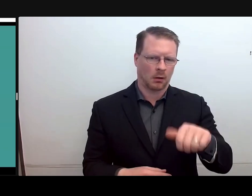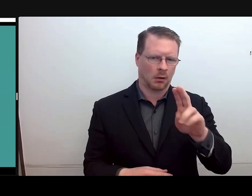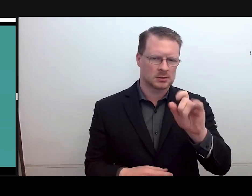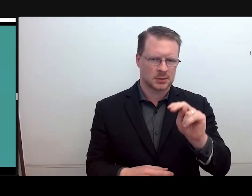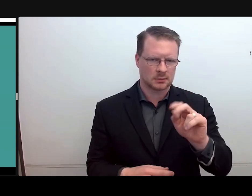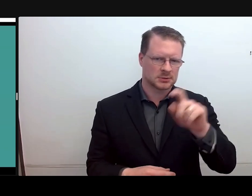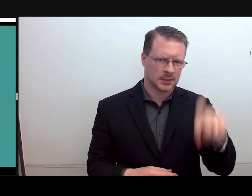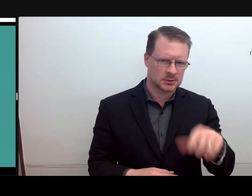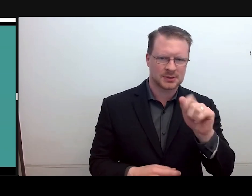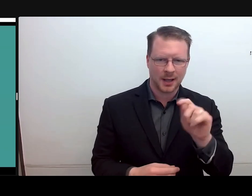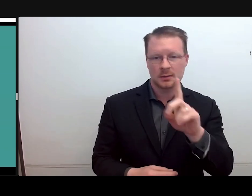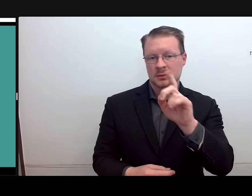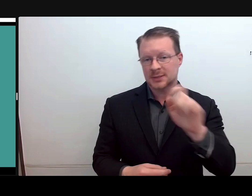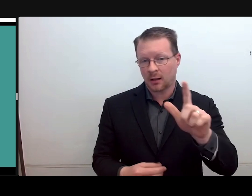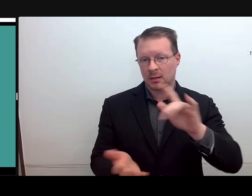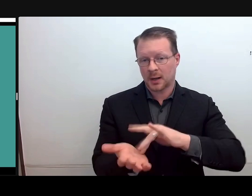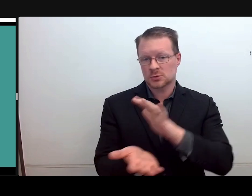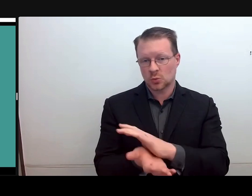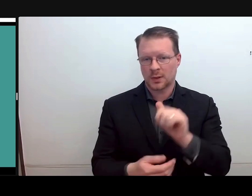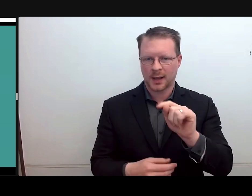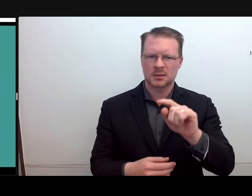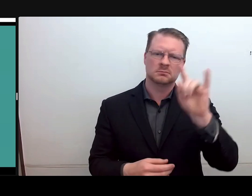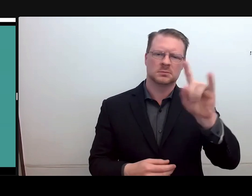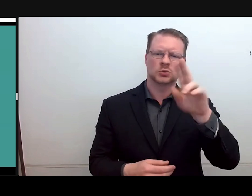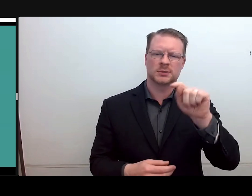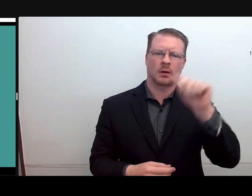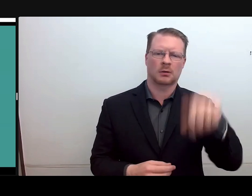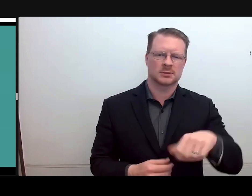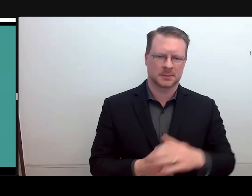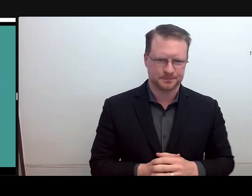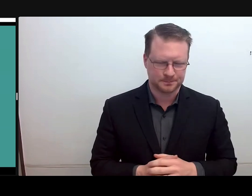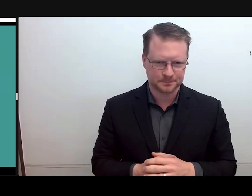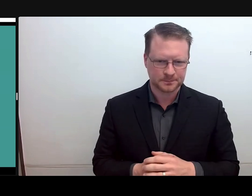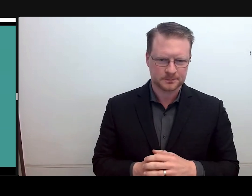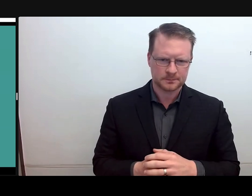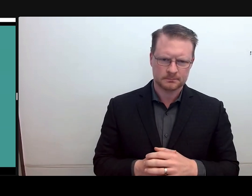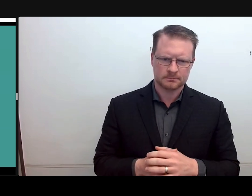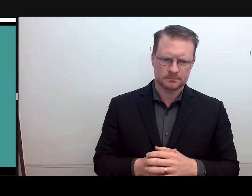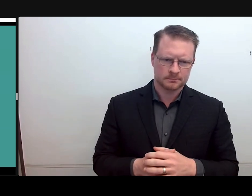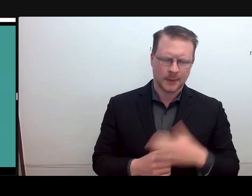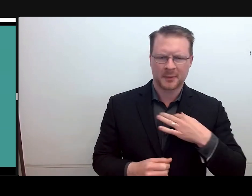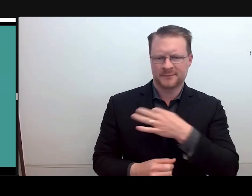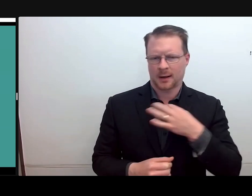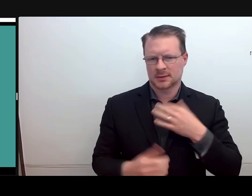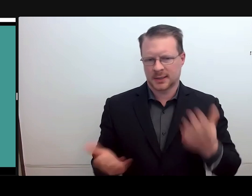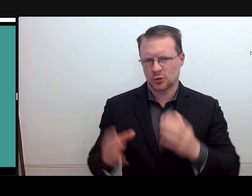I work in Austin, Texas at Dell Medical School at the University of Texas Austin.